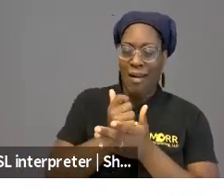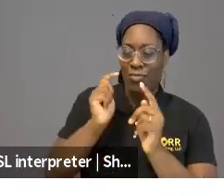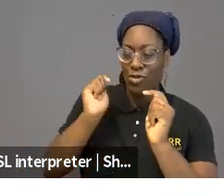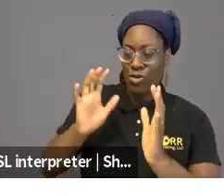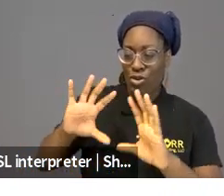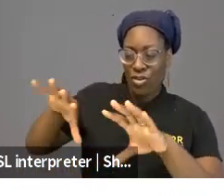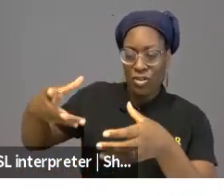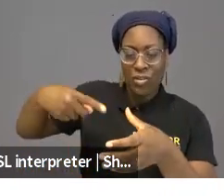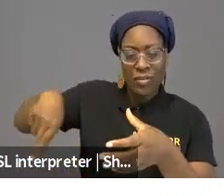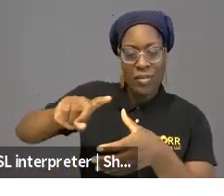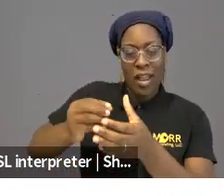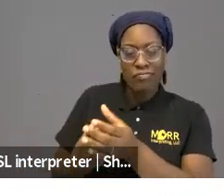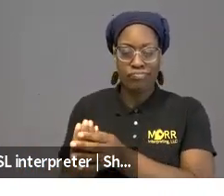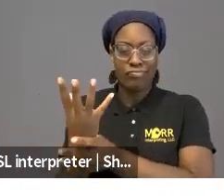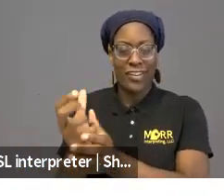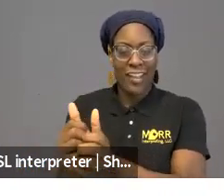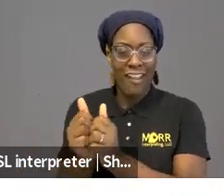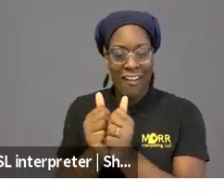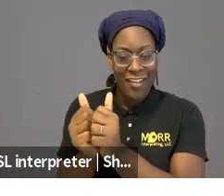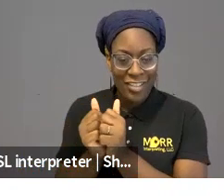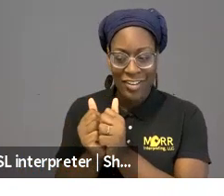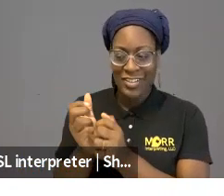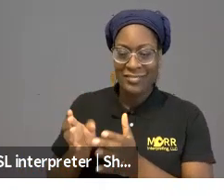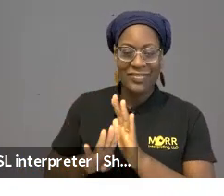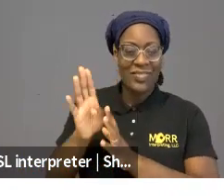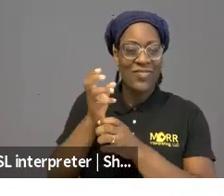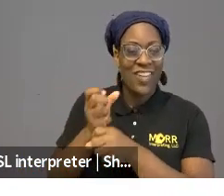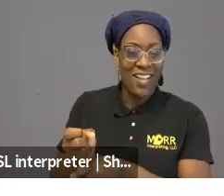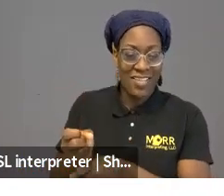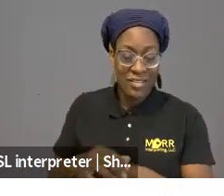Creating community is not only possible with fully in-person writing centers.